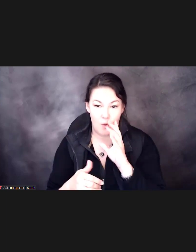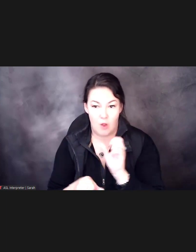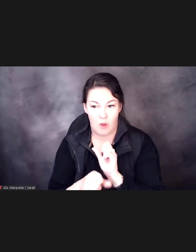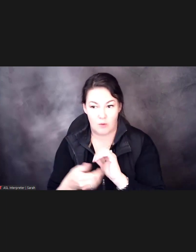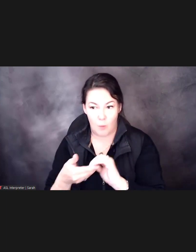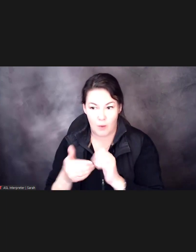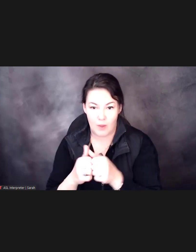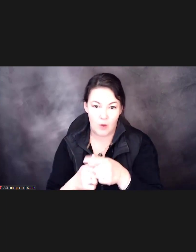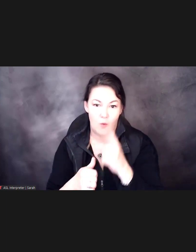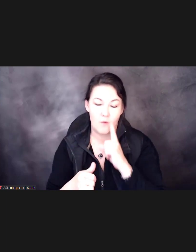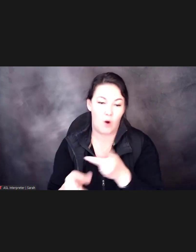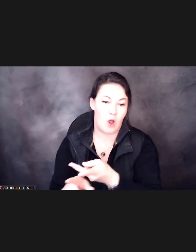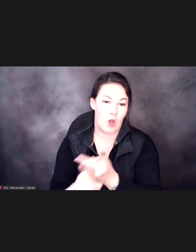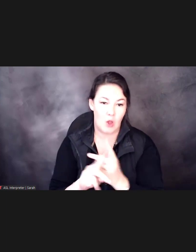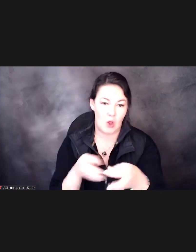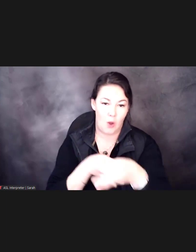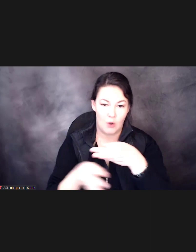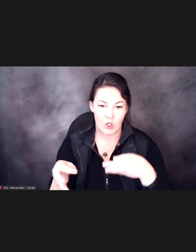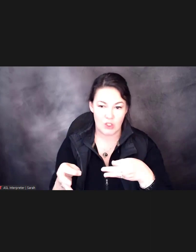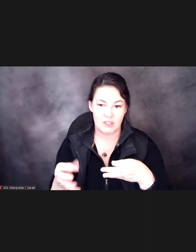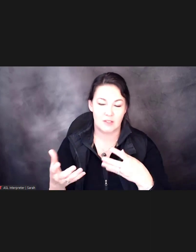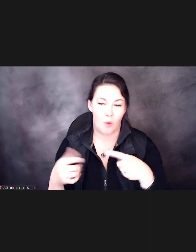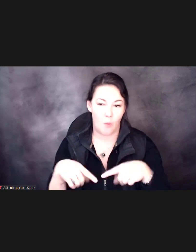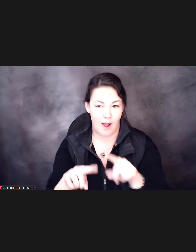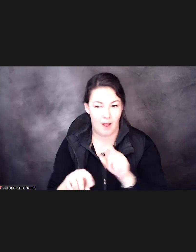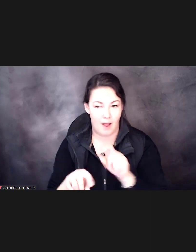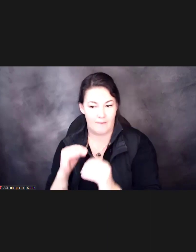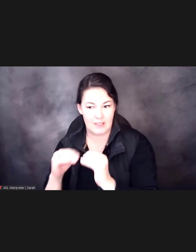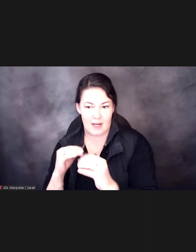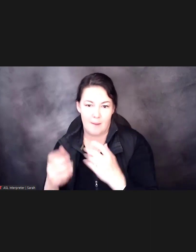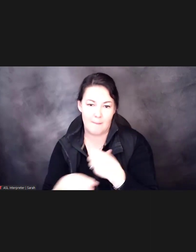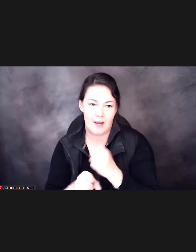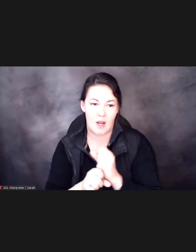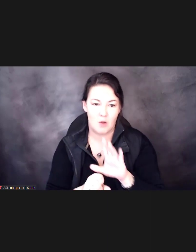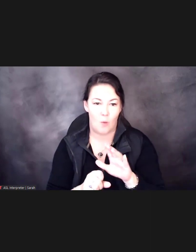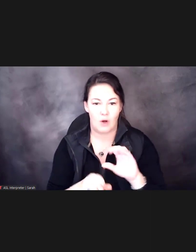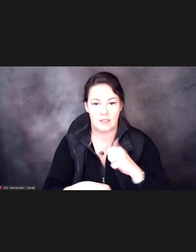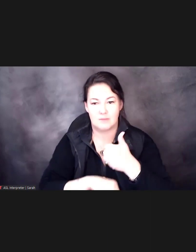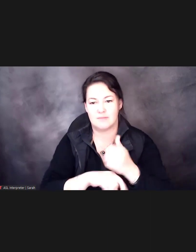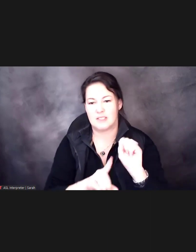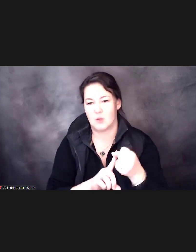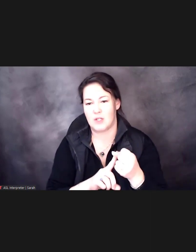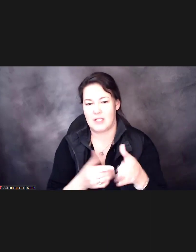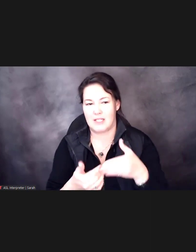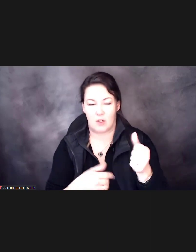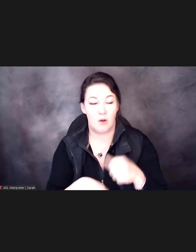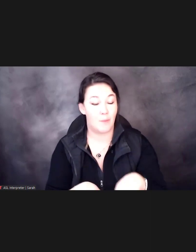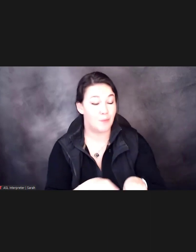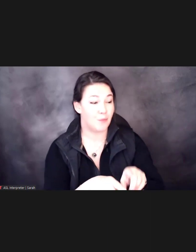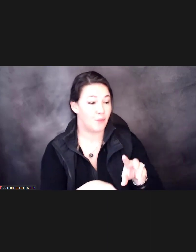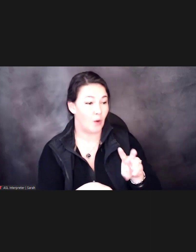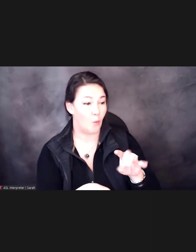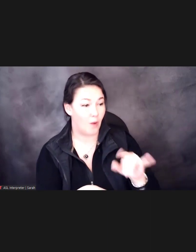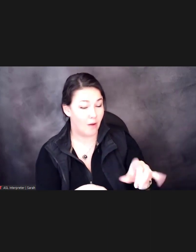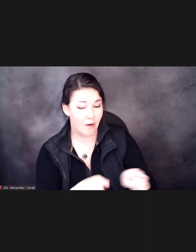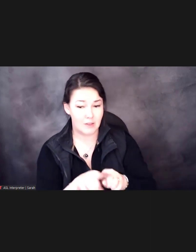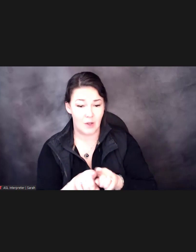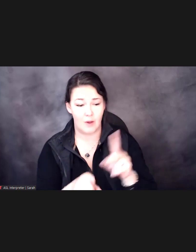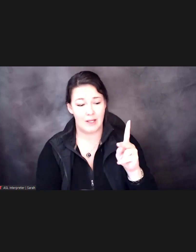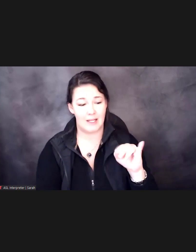to make sure rural setting work a little easier.>>: One of you pointed out that when you type in kidshearing.org, it actually come